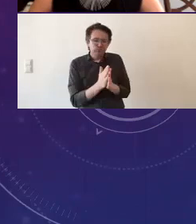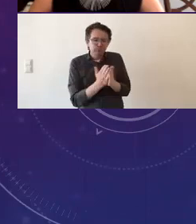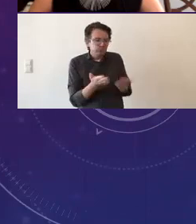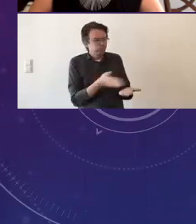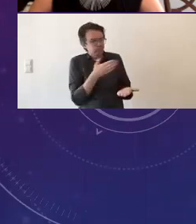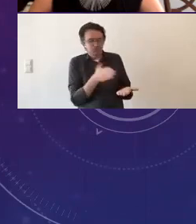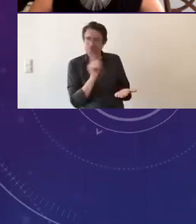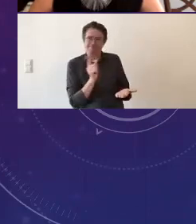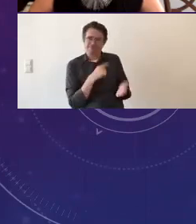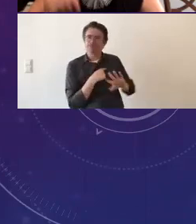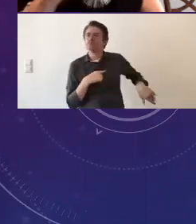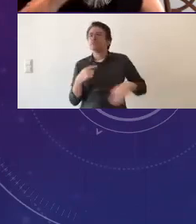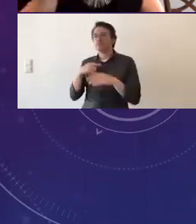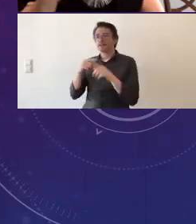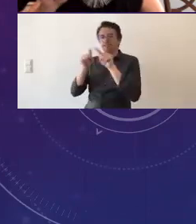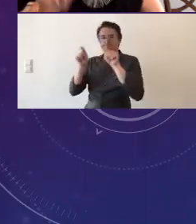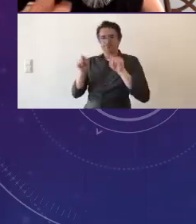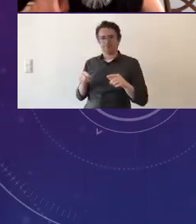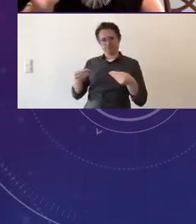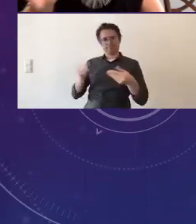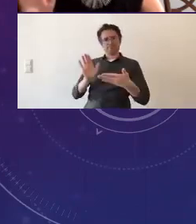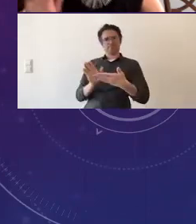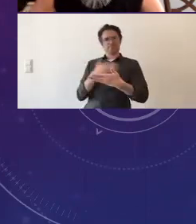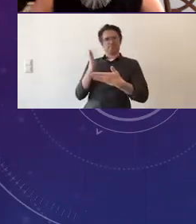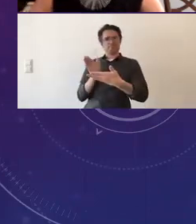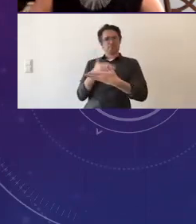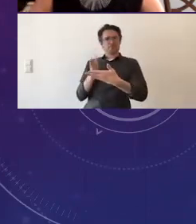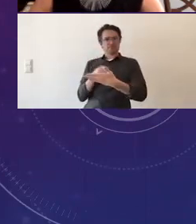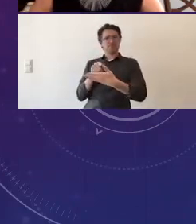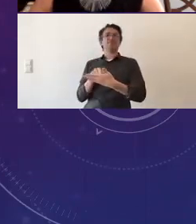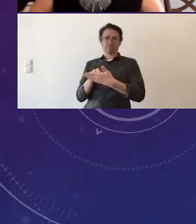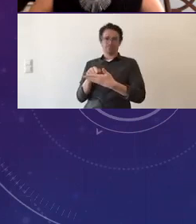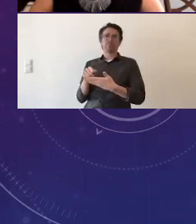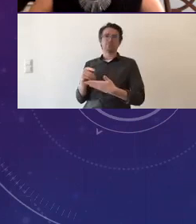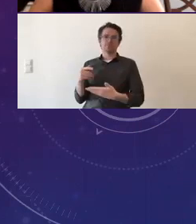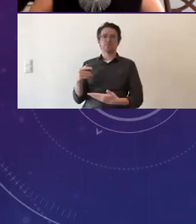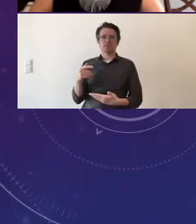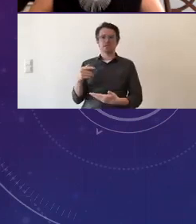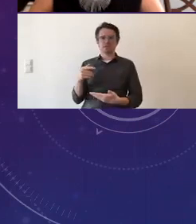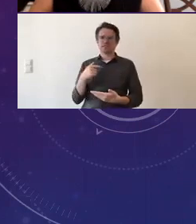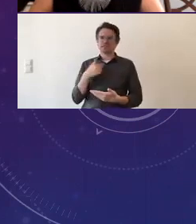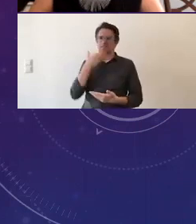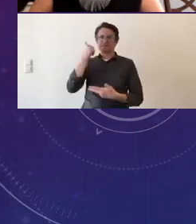nuke it's like a little end and then the one over is the Kindle which looks like